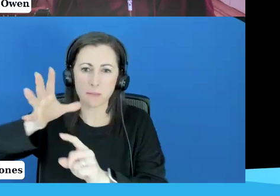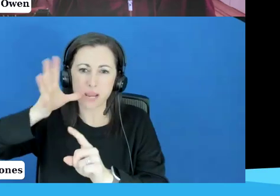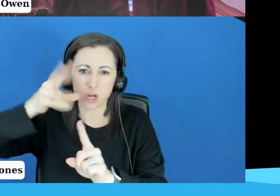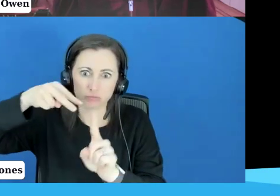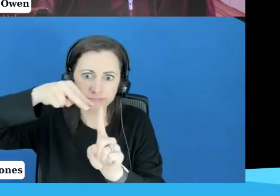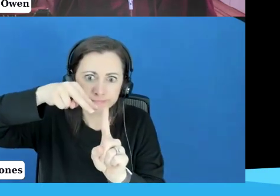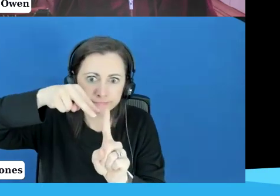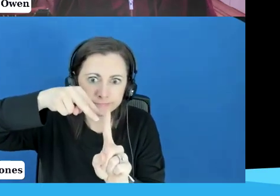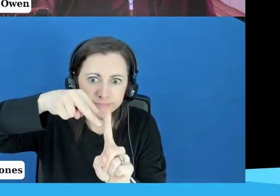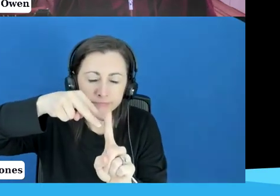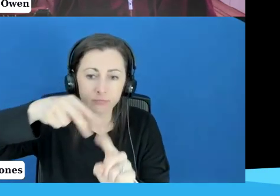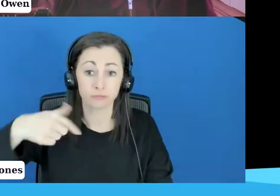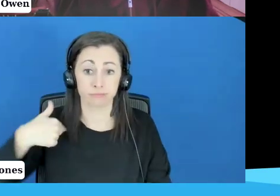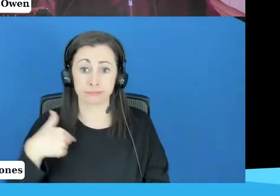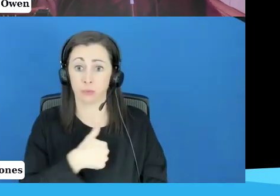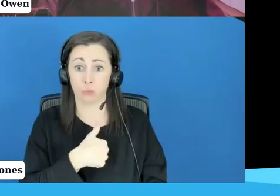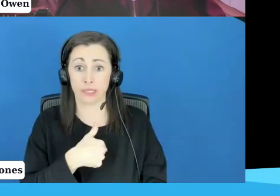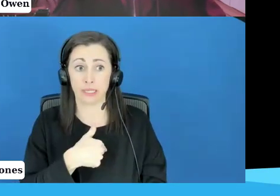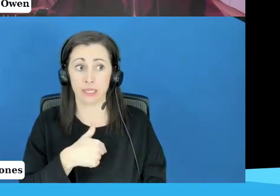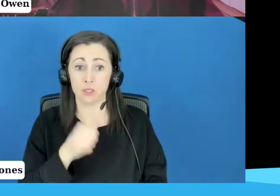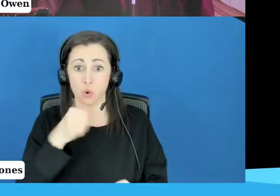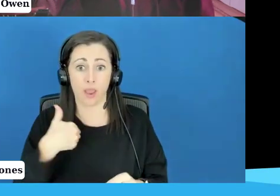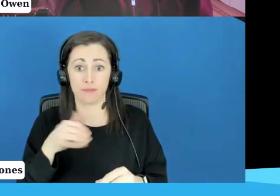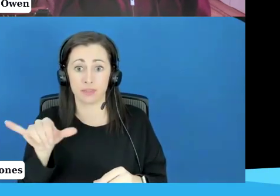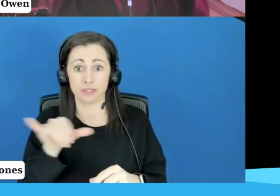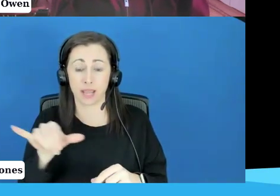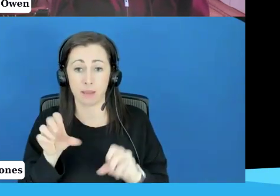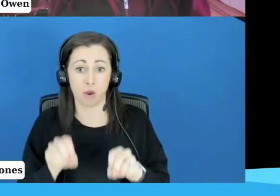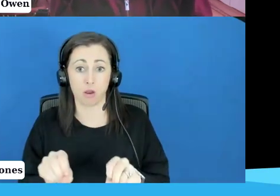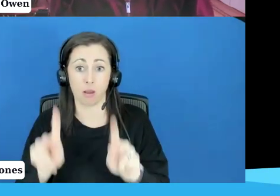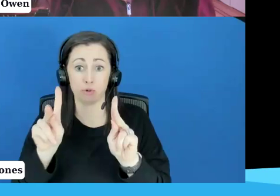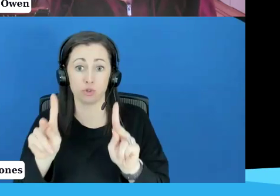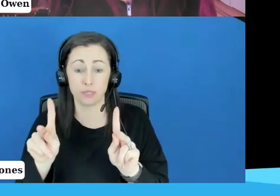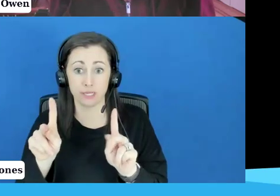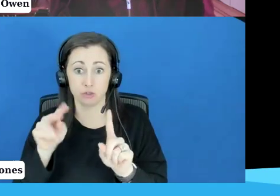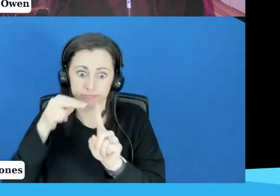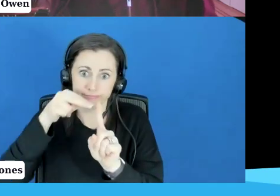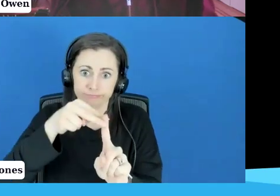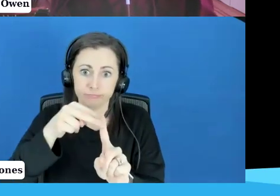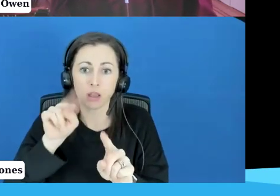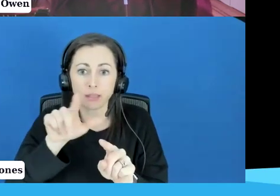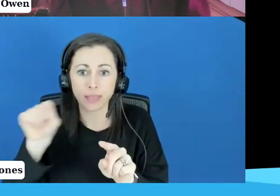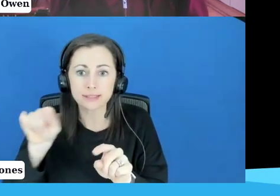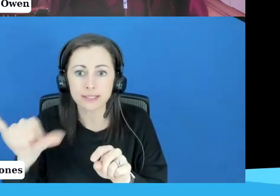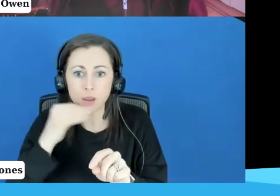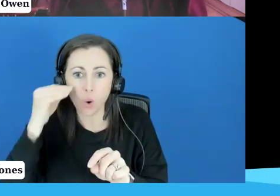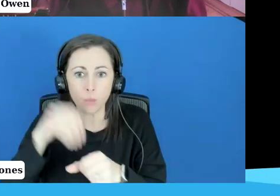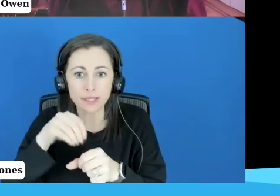I don't think we get the same luxury as parents unless we're going to keep them inside our house all the time. So building a village.